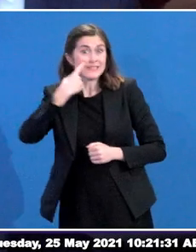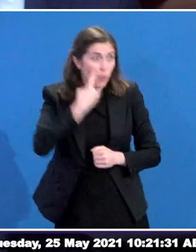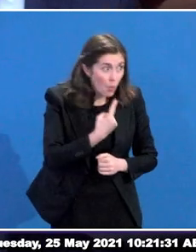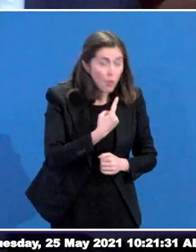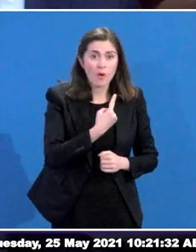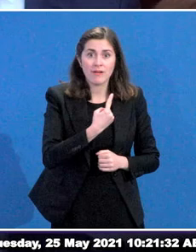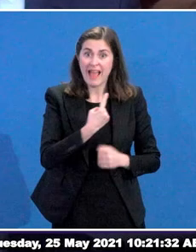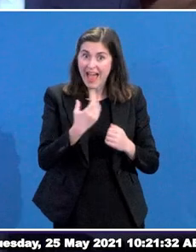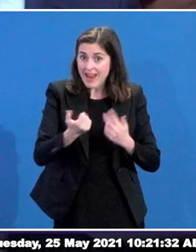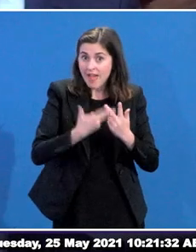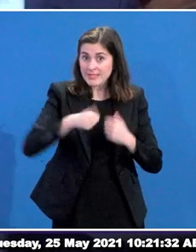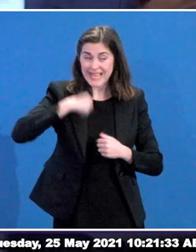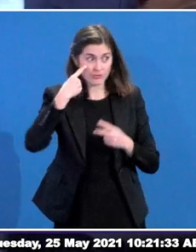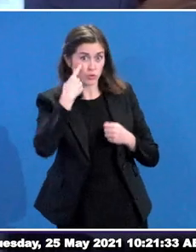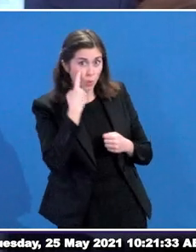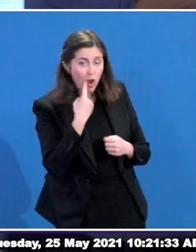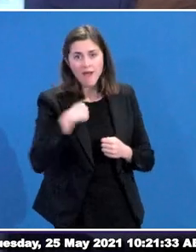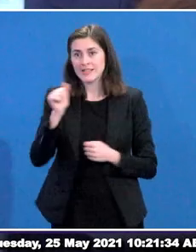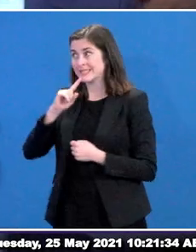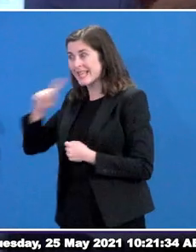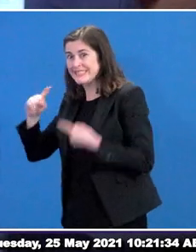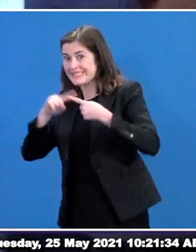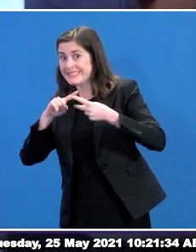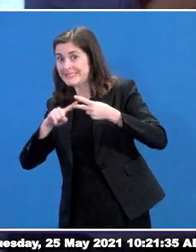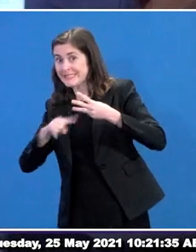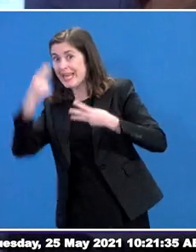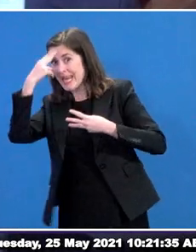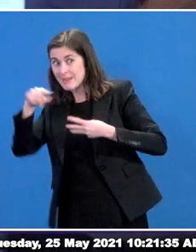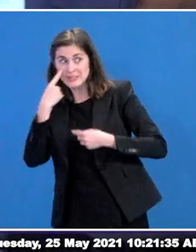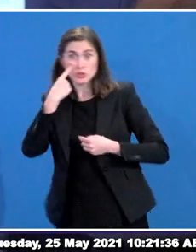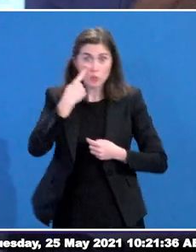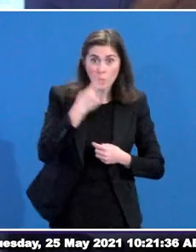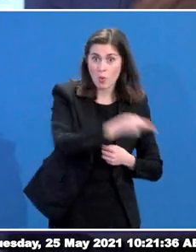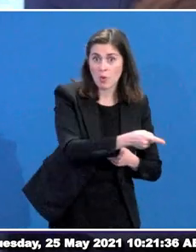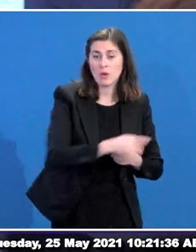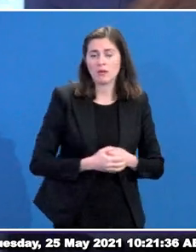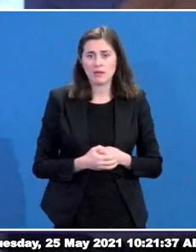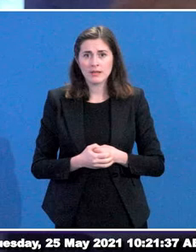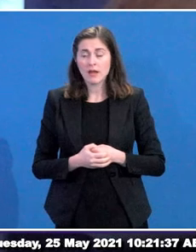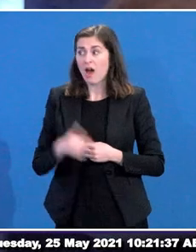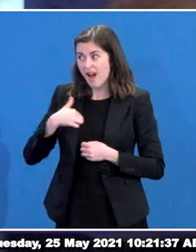And when I followed up with him to ask, "Did you question anyone else